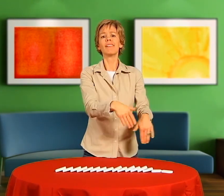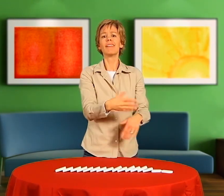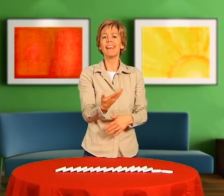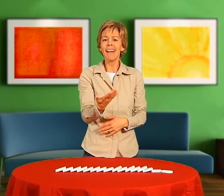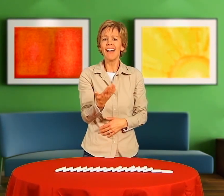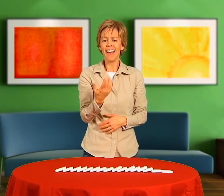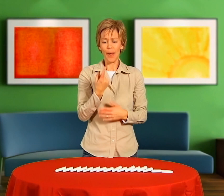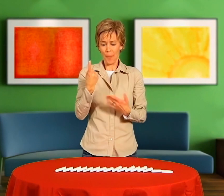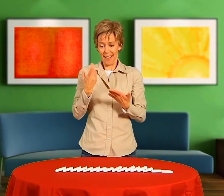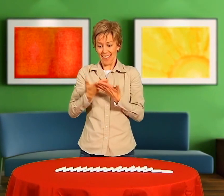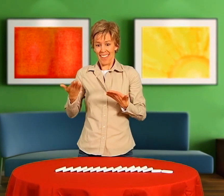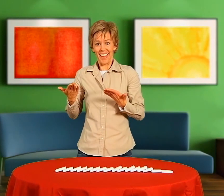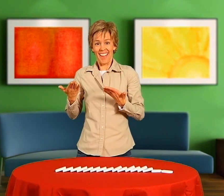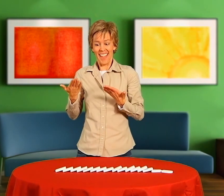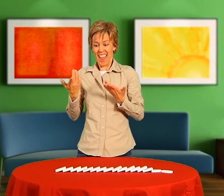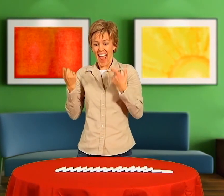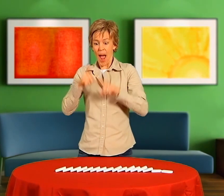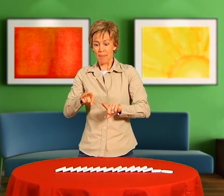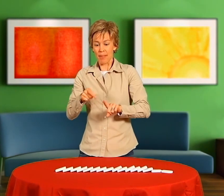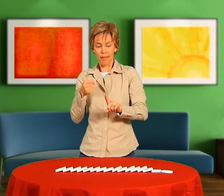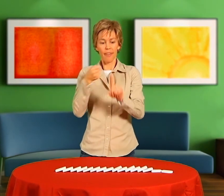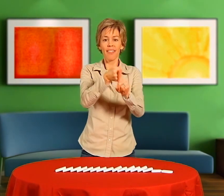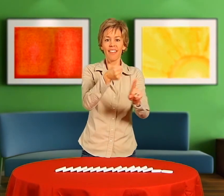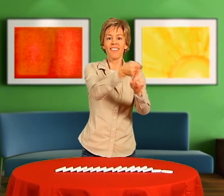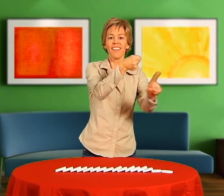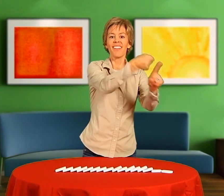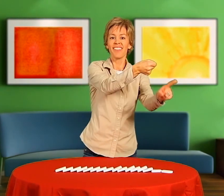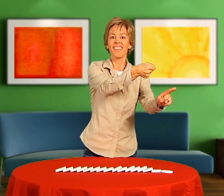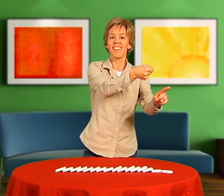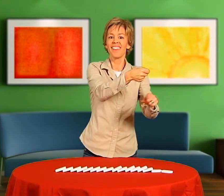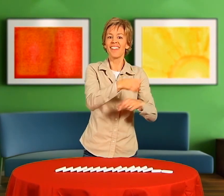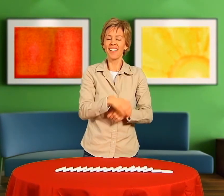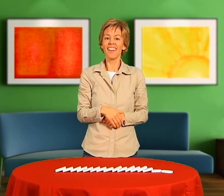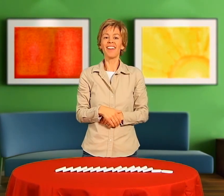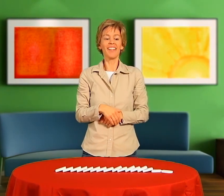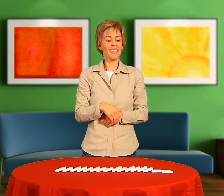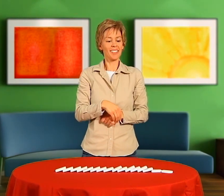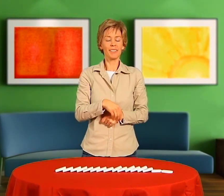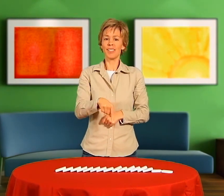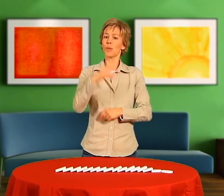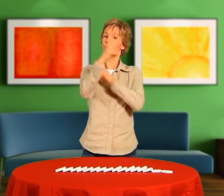HMM. WHEN THINGS HAPPEN, IT IMPACTS OTHERS.